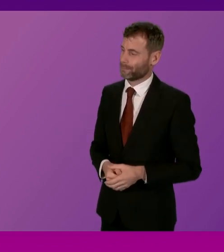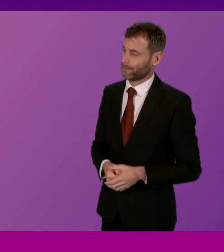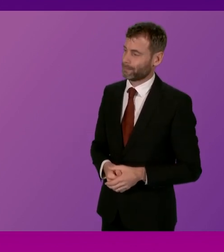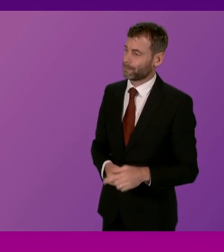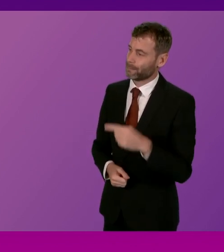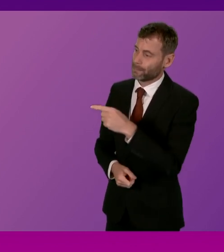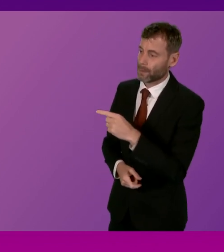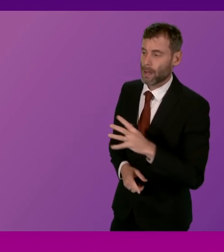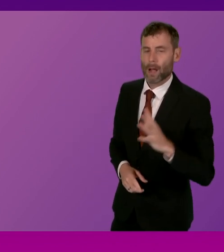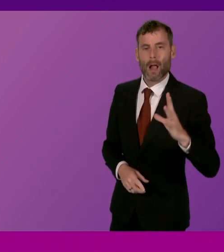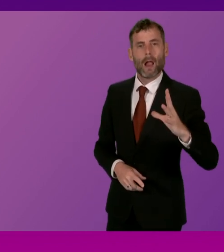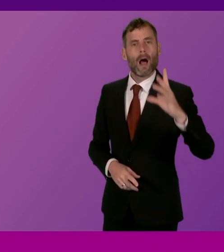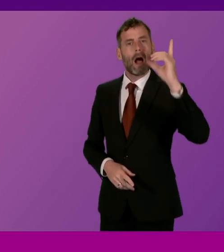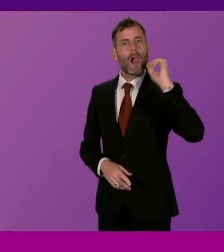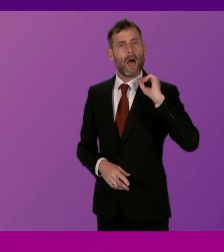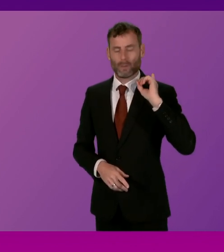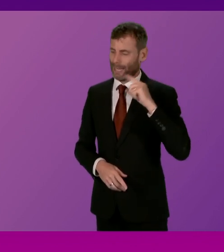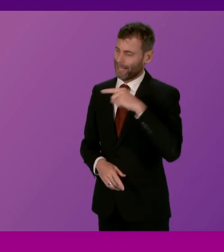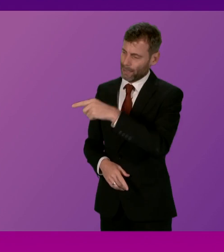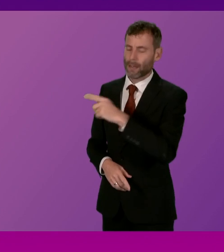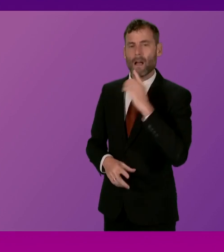Last week’s decision to reinstate a cut of £6.6 million to Creative Scotland’s